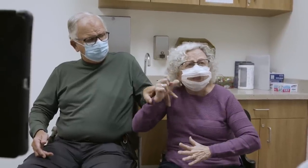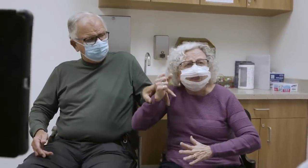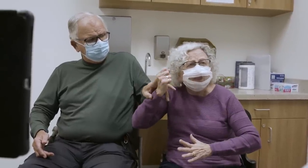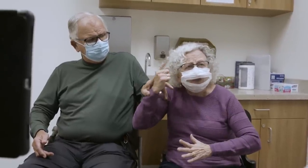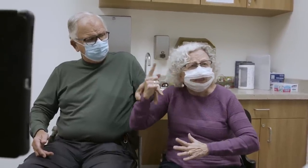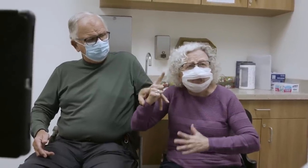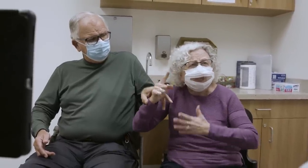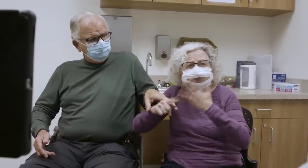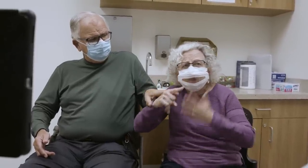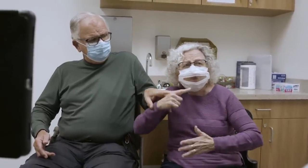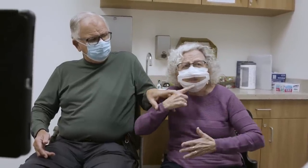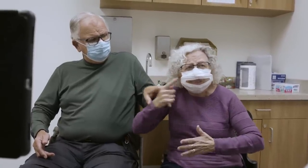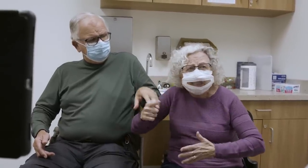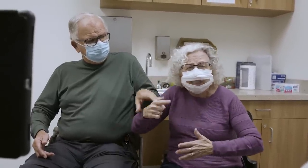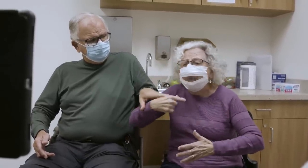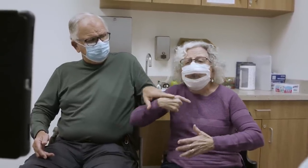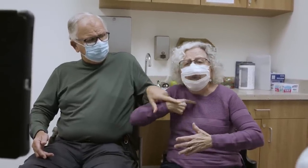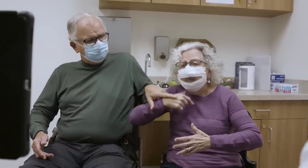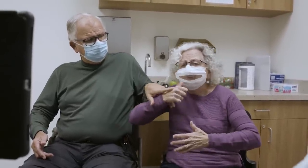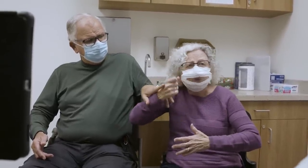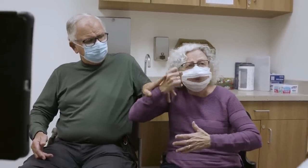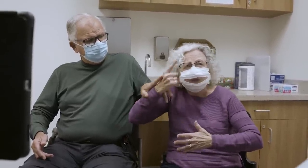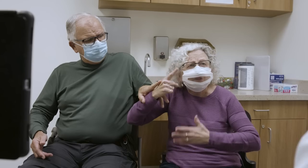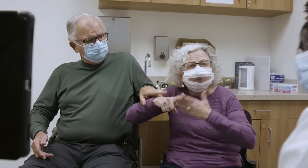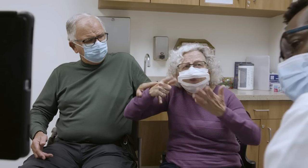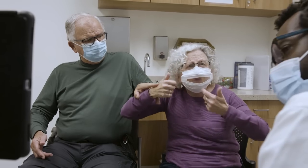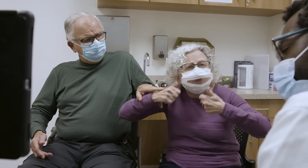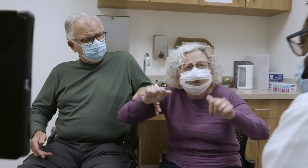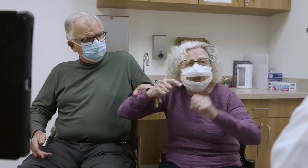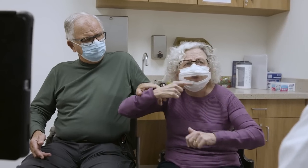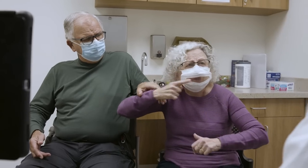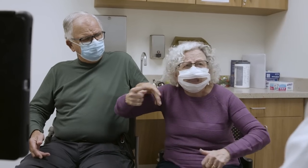The video remote interpreter doesn’t understand what’s happening in the room, she can’t see what’s happening.